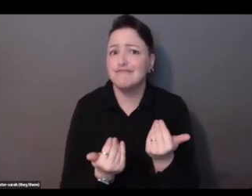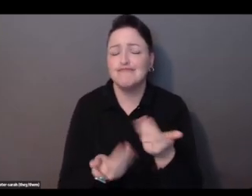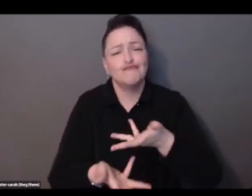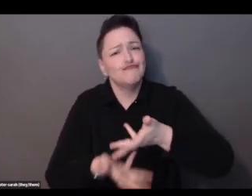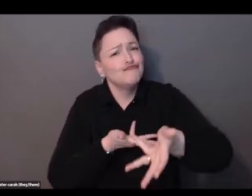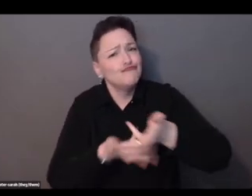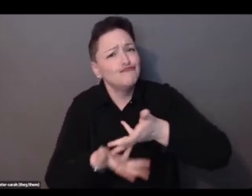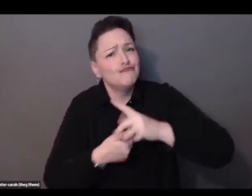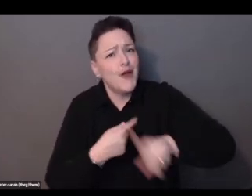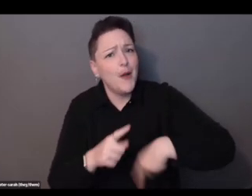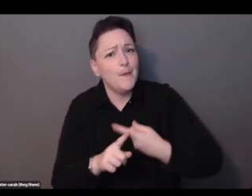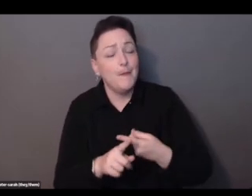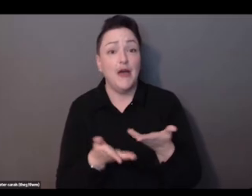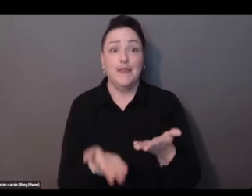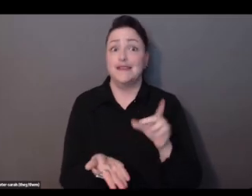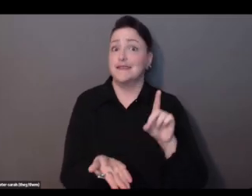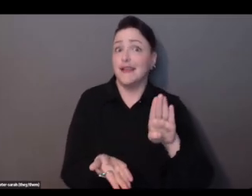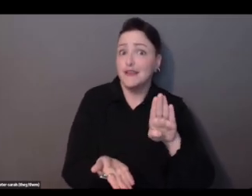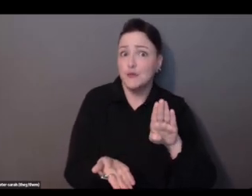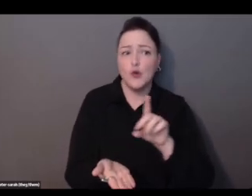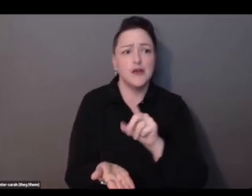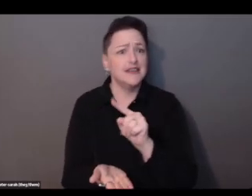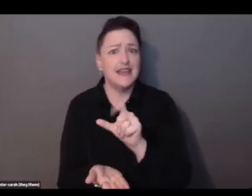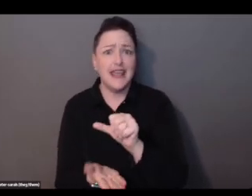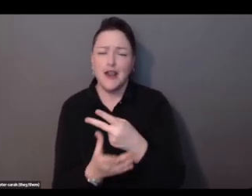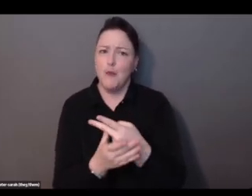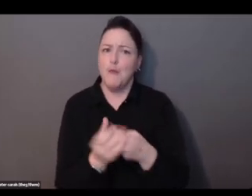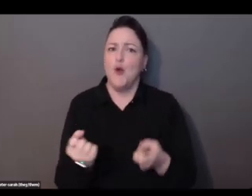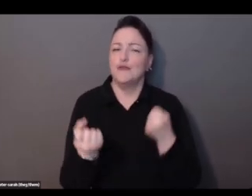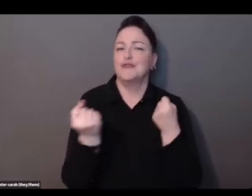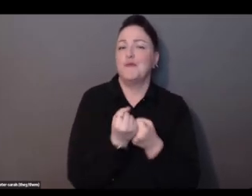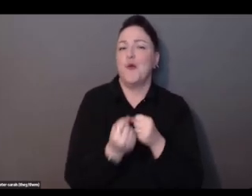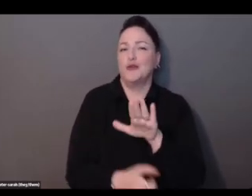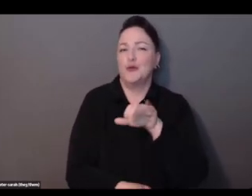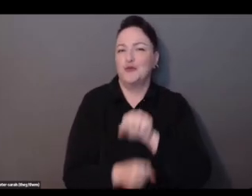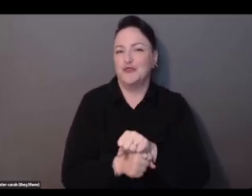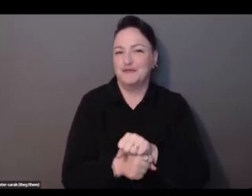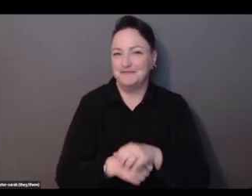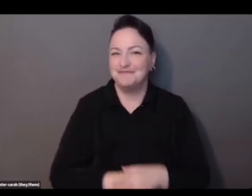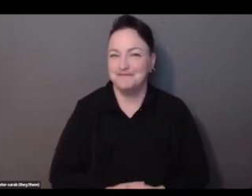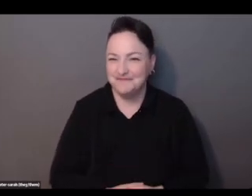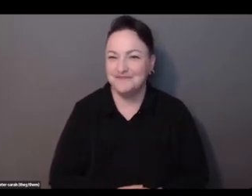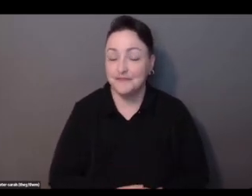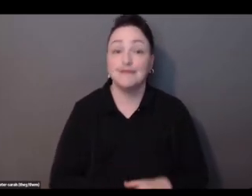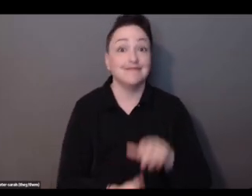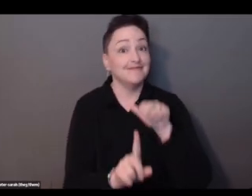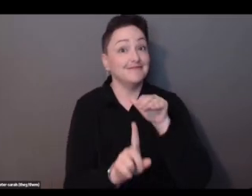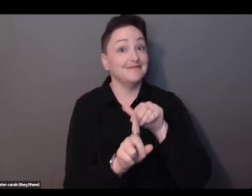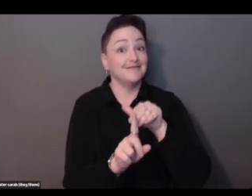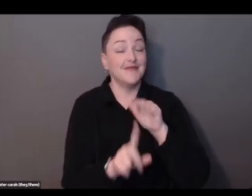the dashboard and the data can help support what you do. A reminder that our email is on